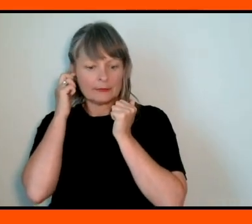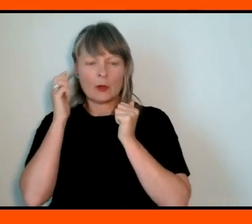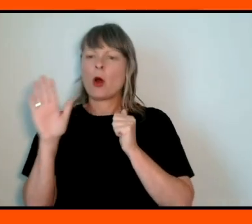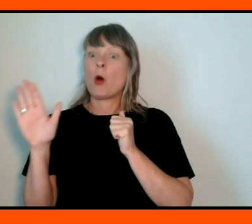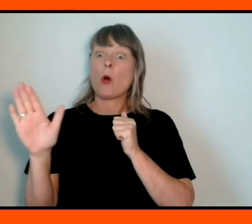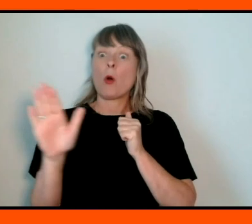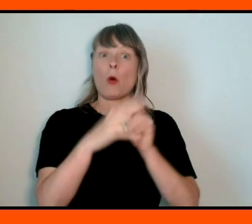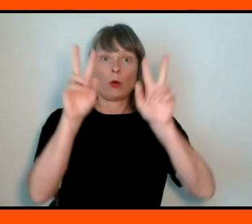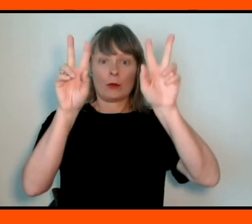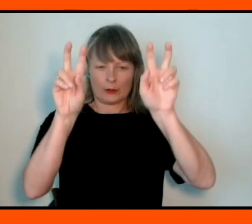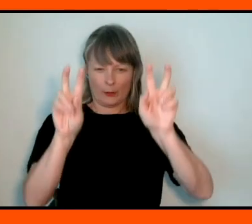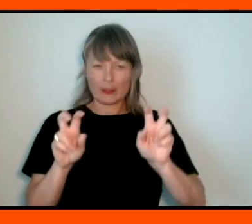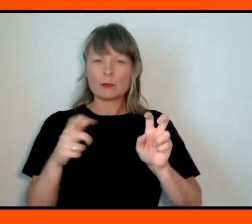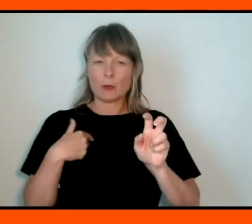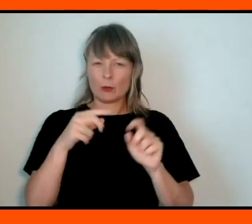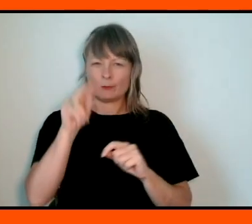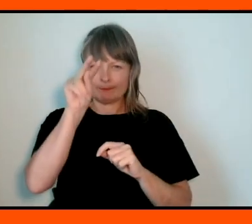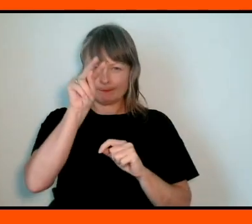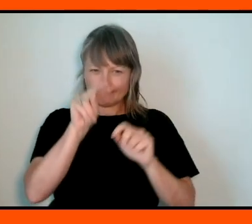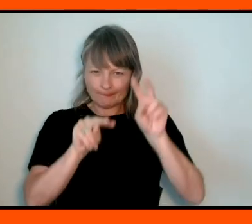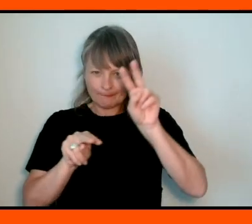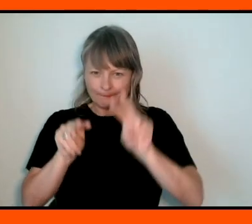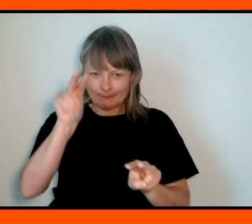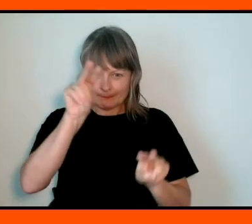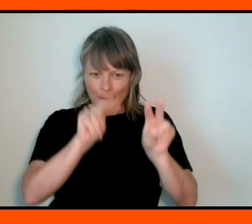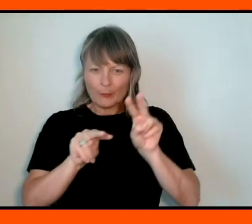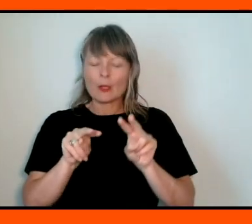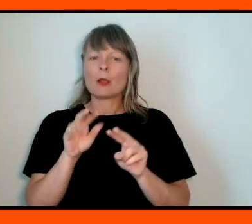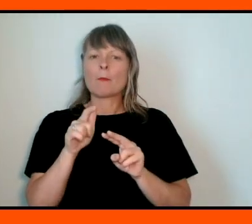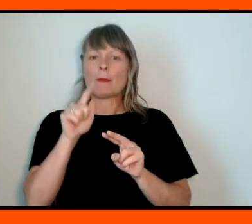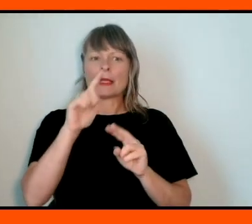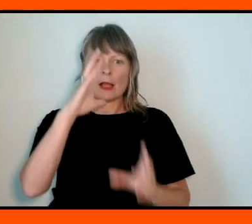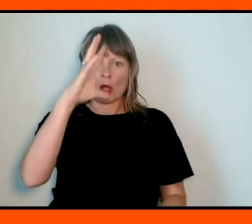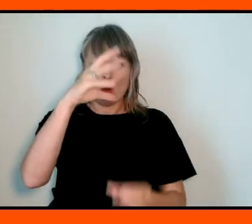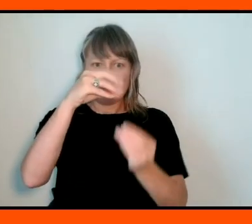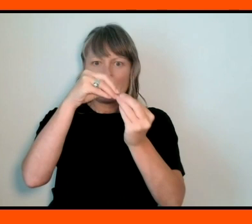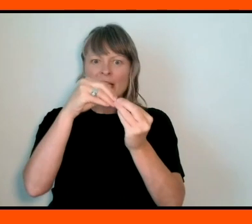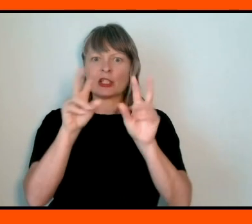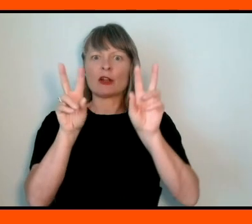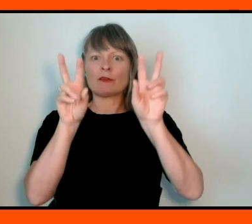we will consider if the combination of topics will maintain a high level of public support for the Census.